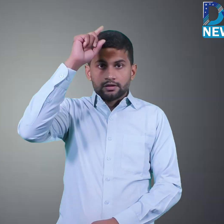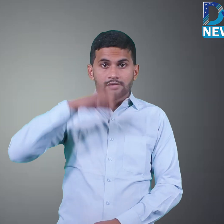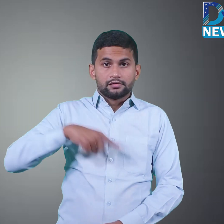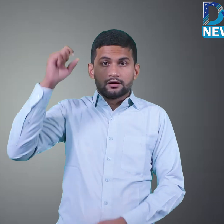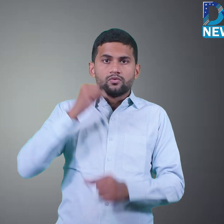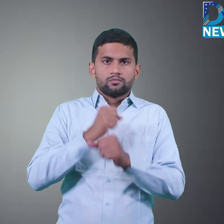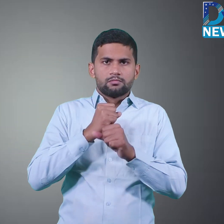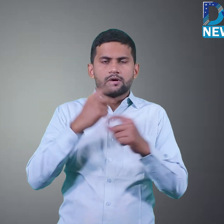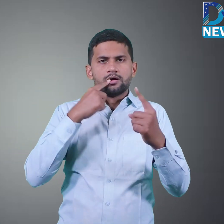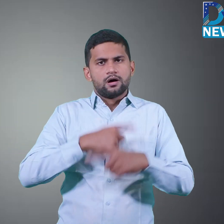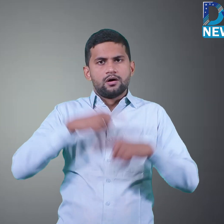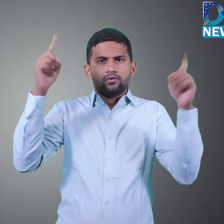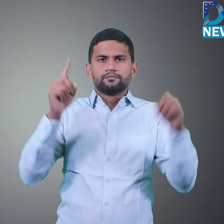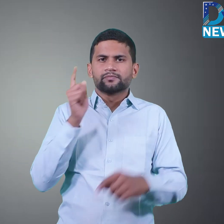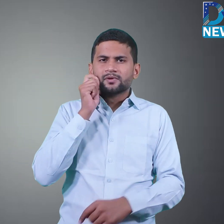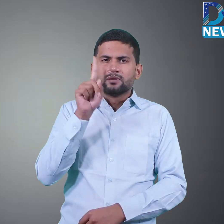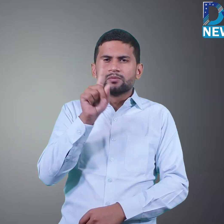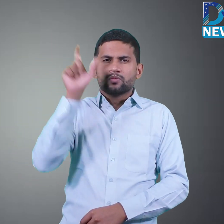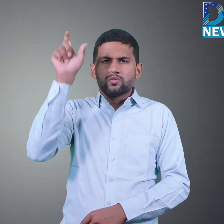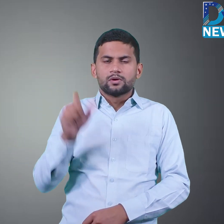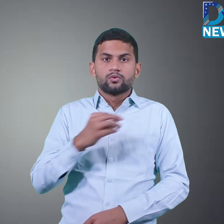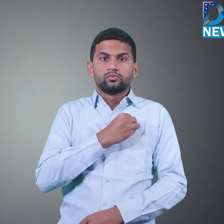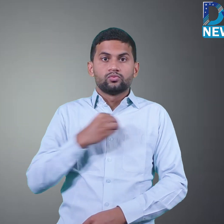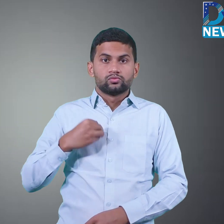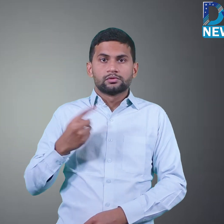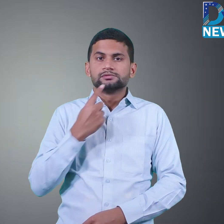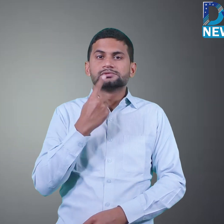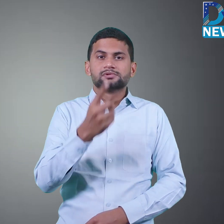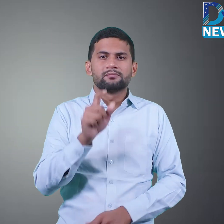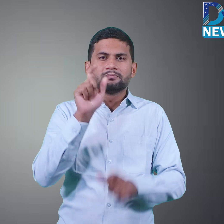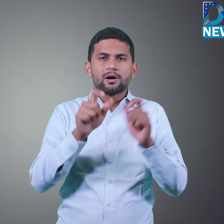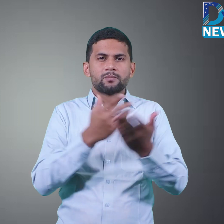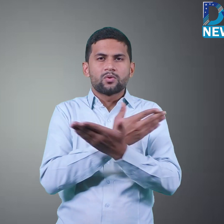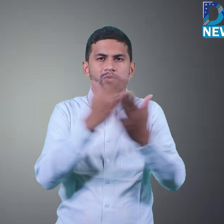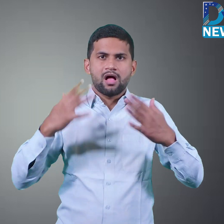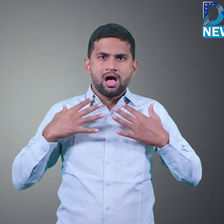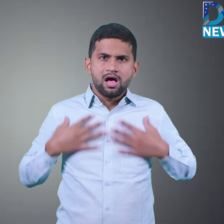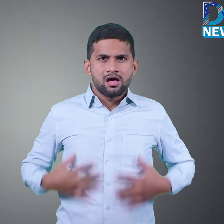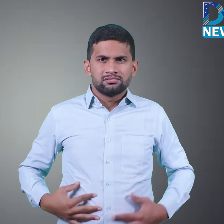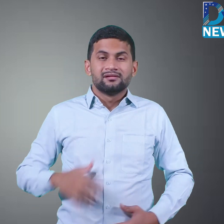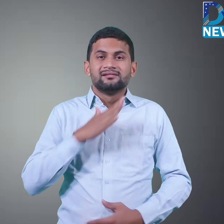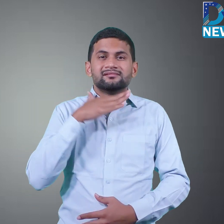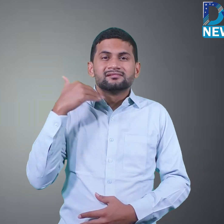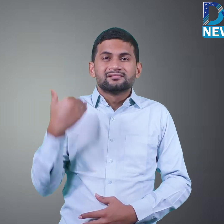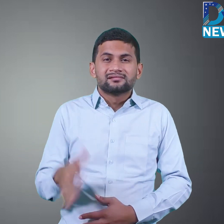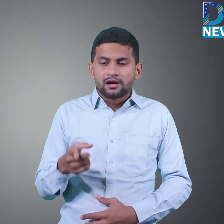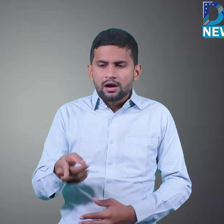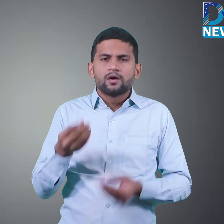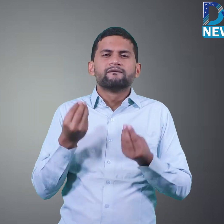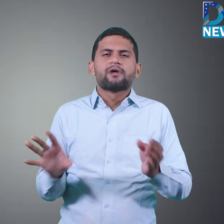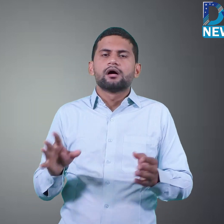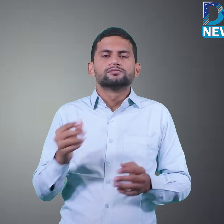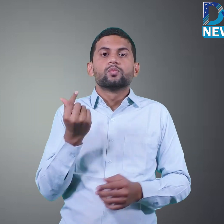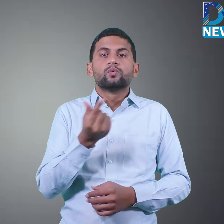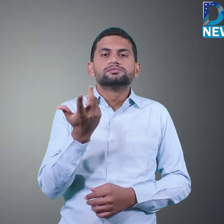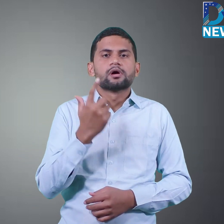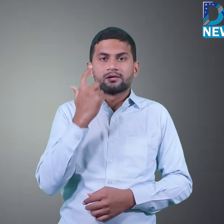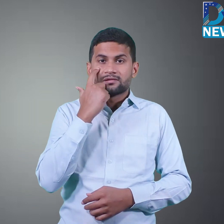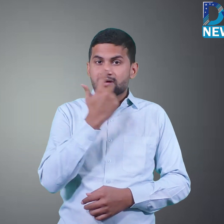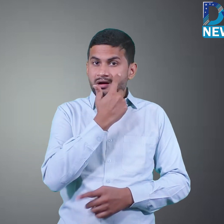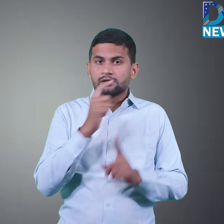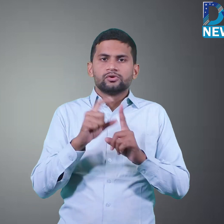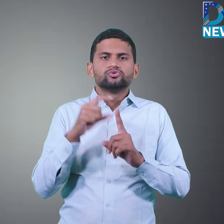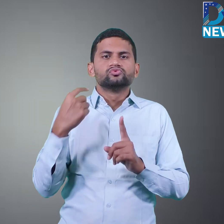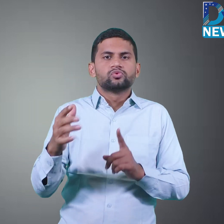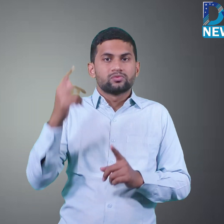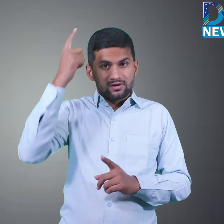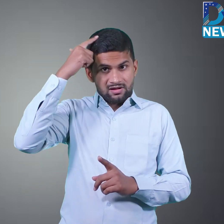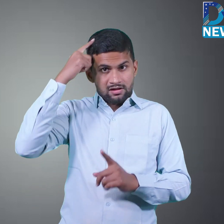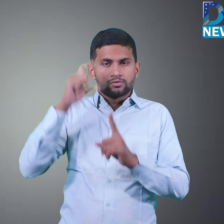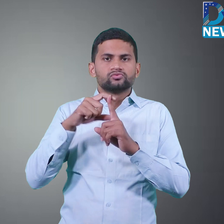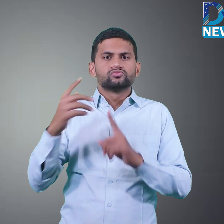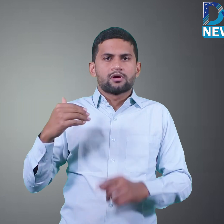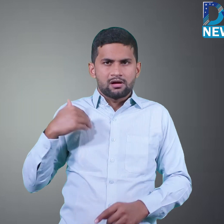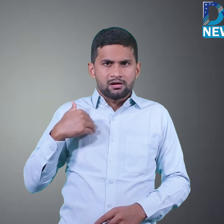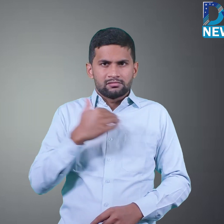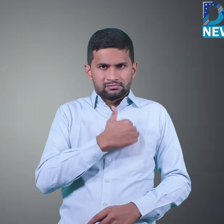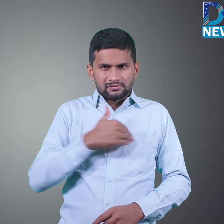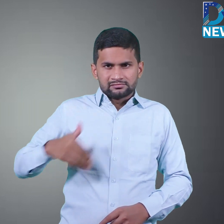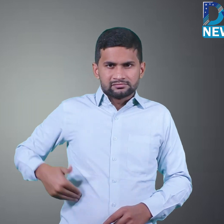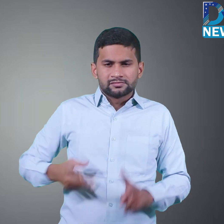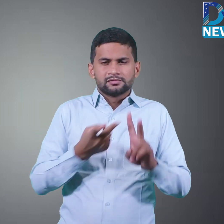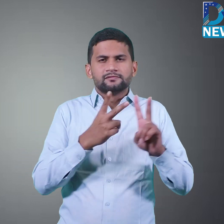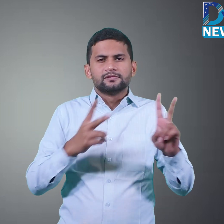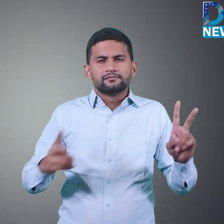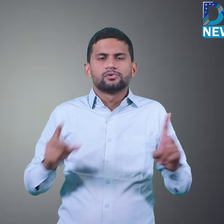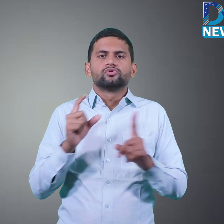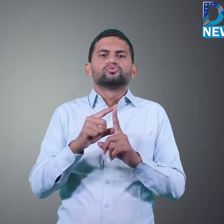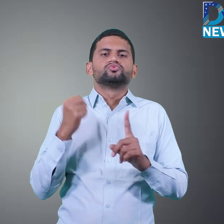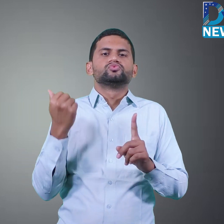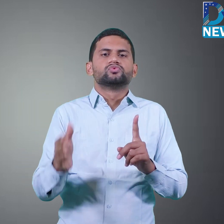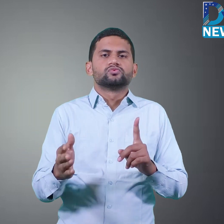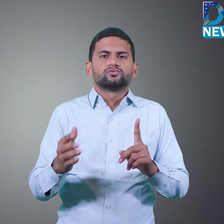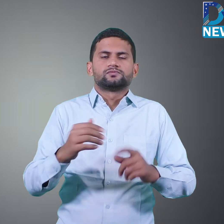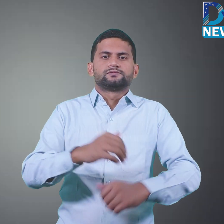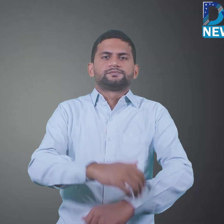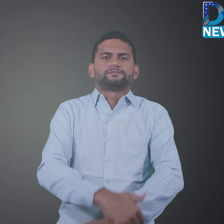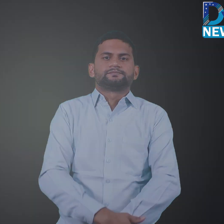Don’t take your organs to heaven with you: Govt urges Indians